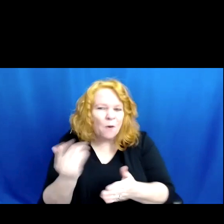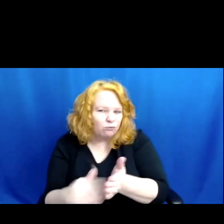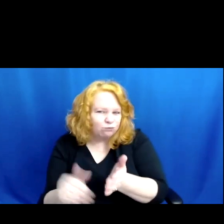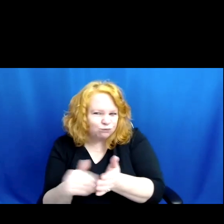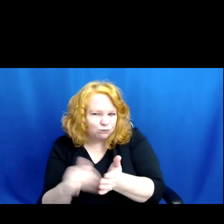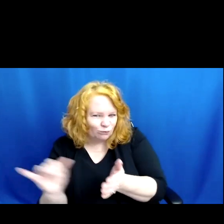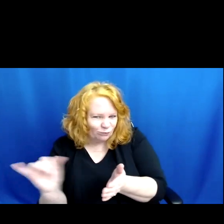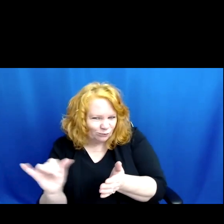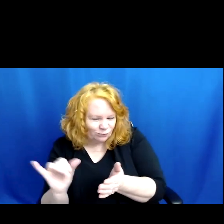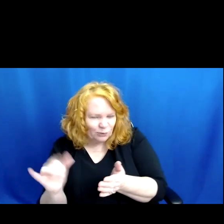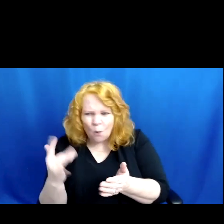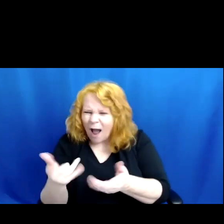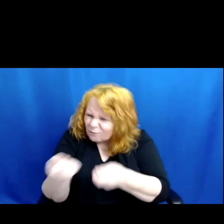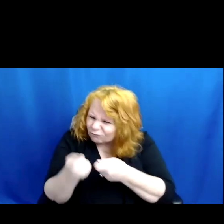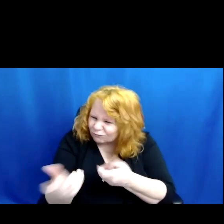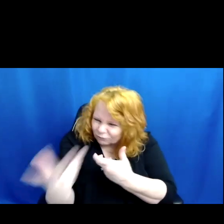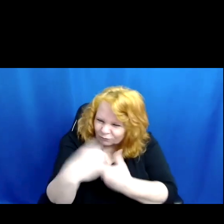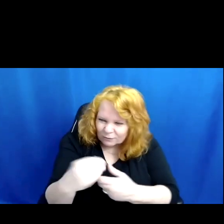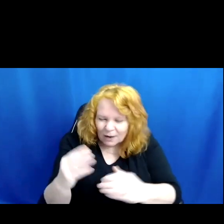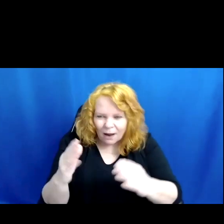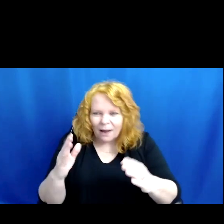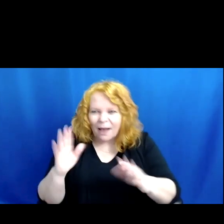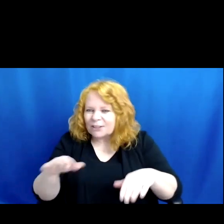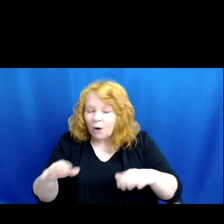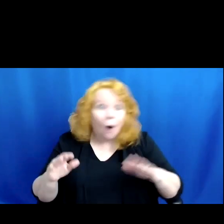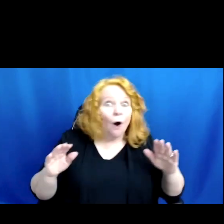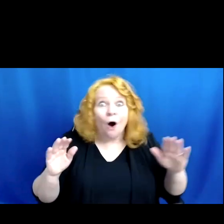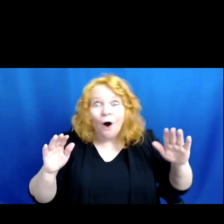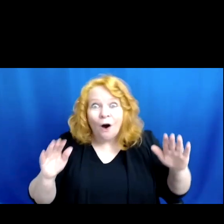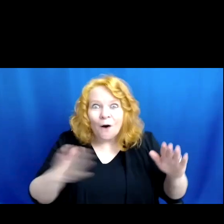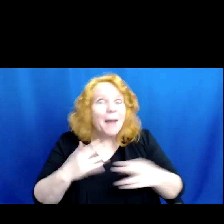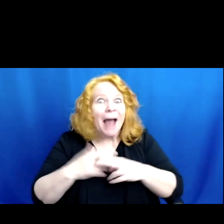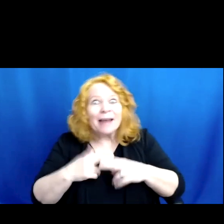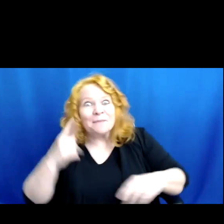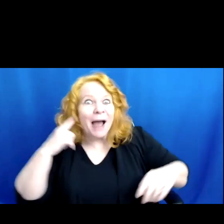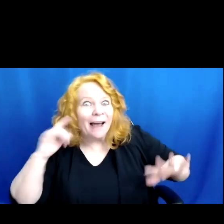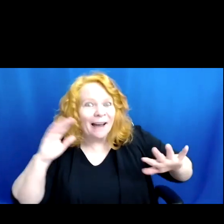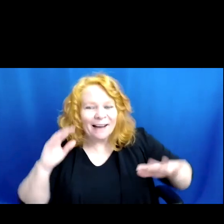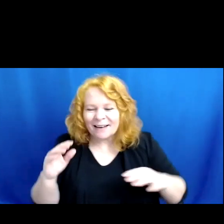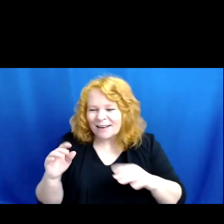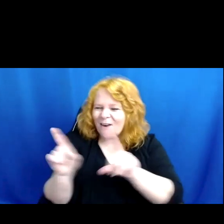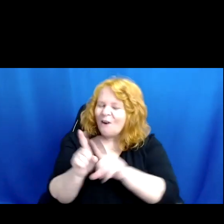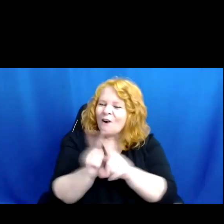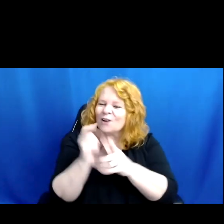way of engaging, and giving them time to know I am shouting out their name. And also it will help them to connect with me.